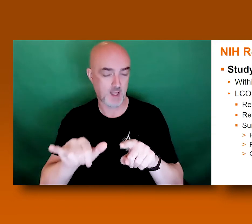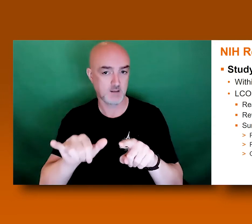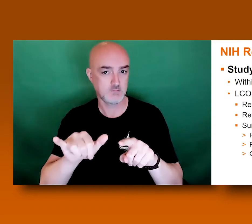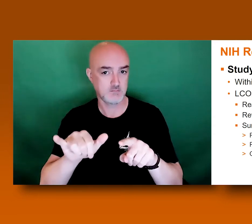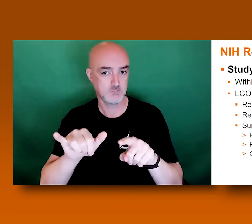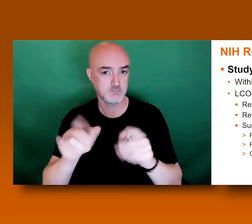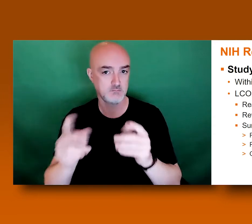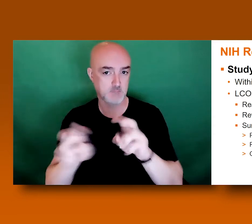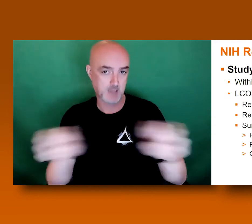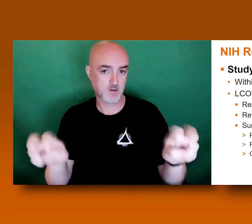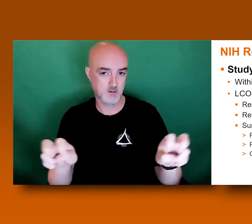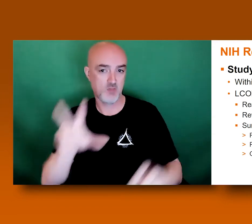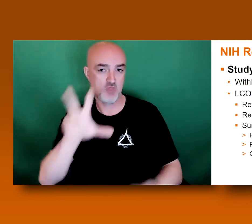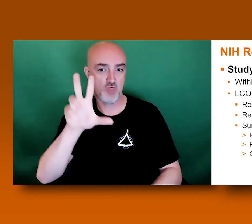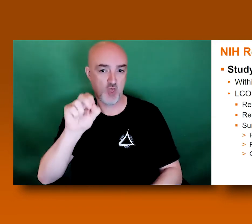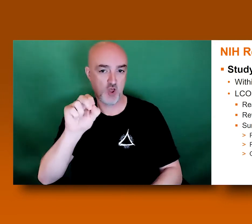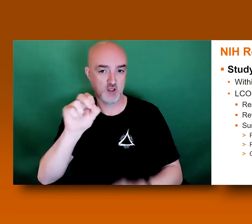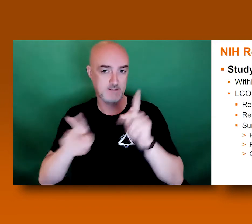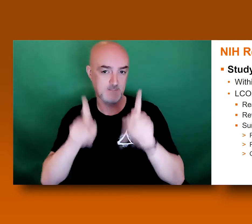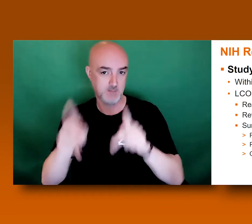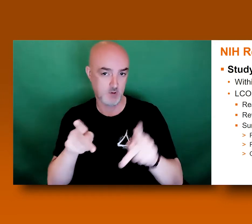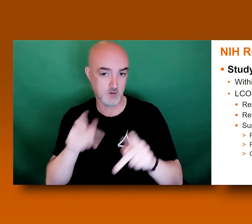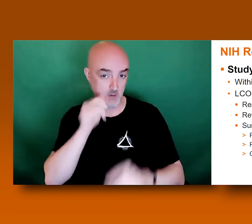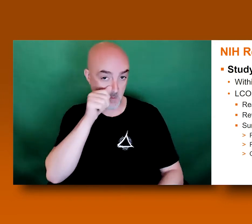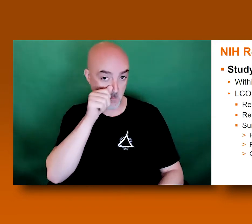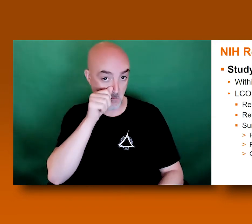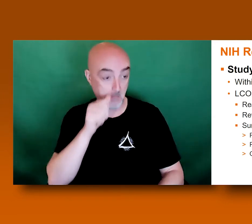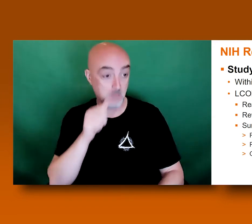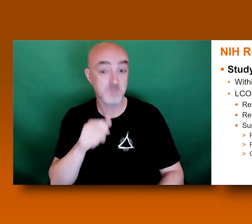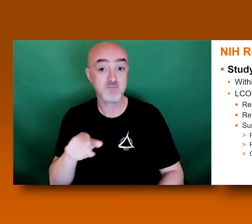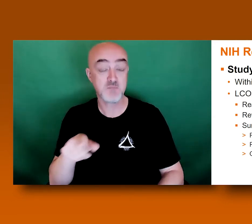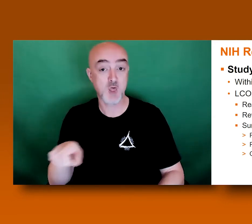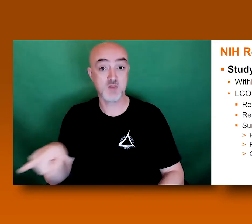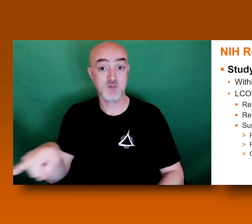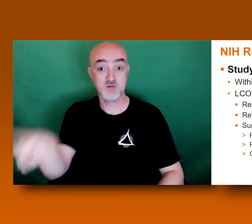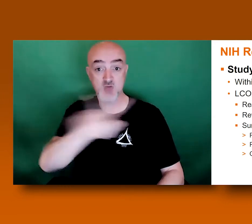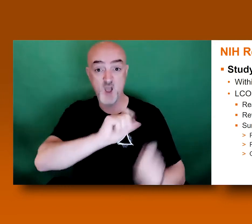who were able to review the applications that were sent to us.